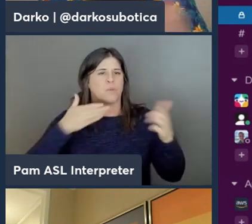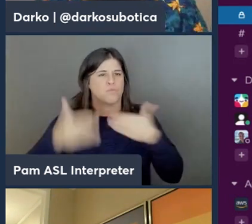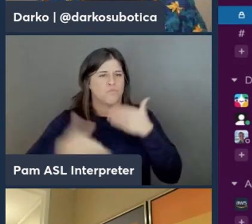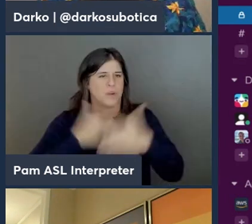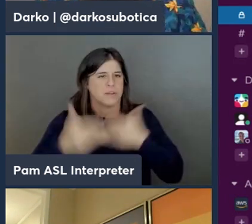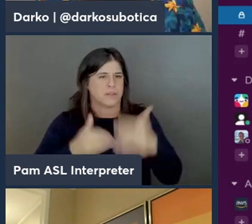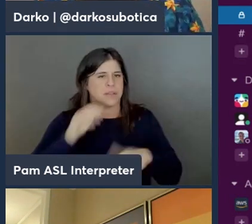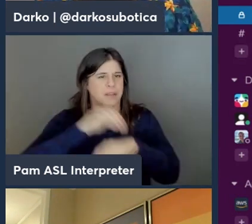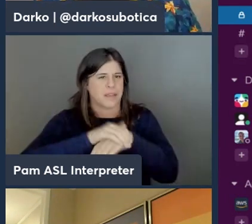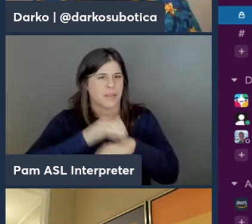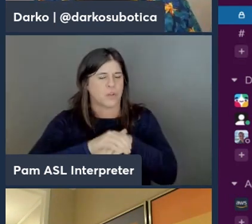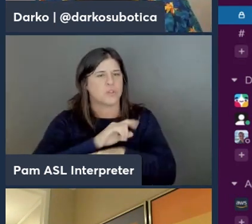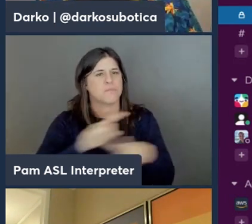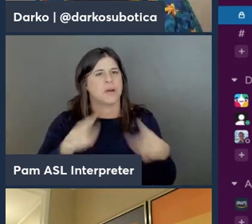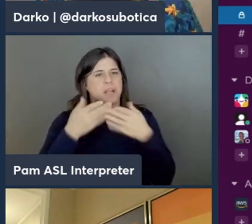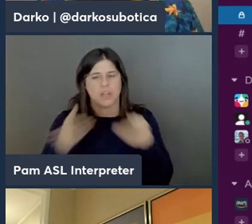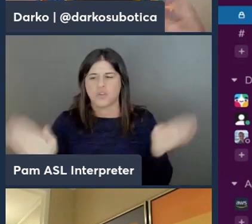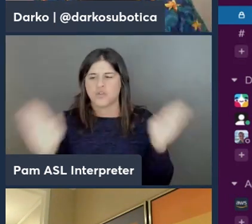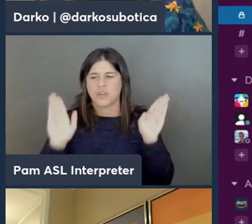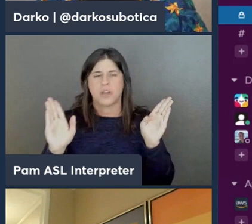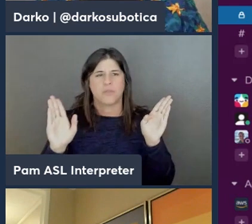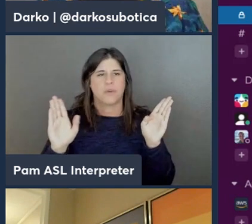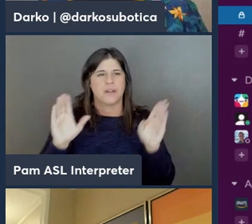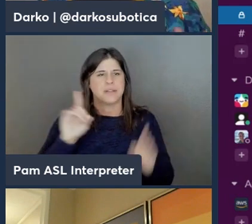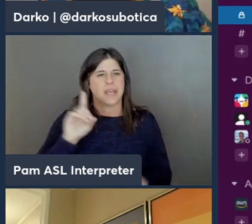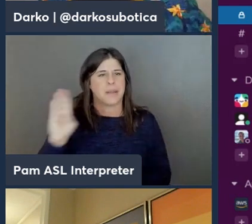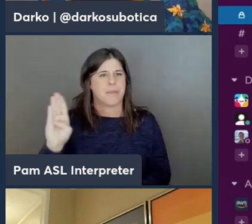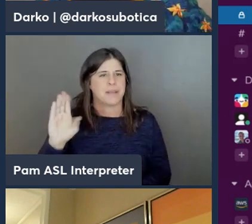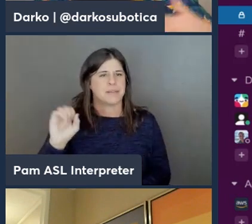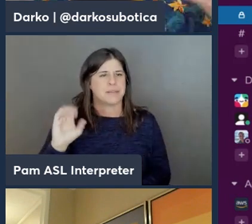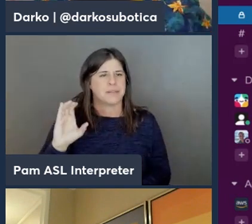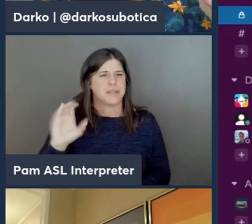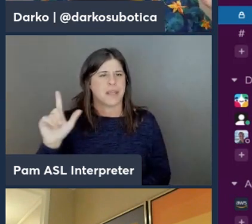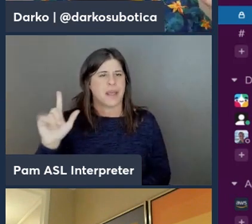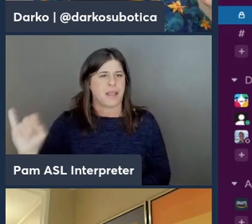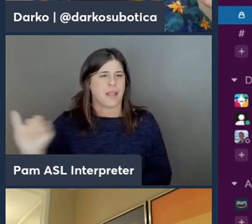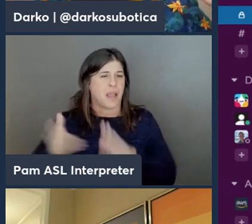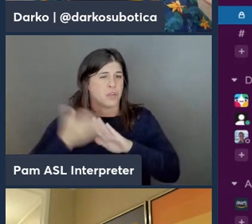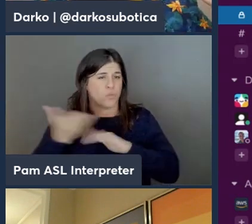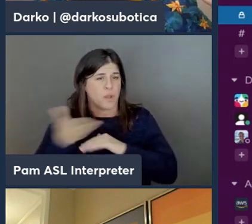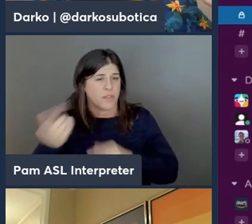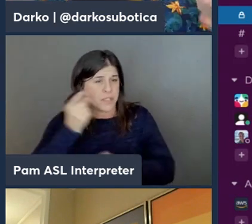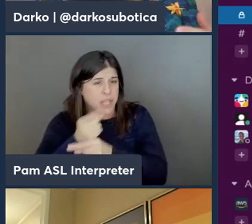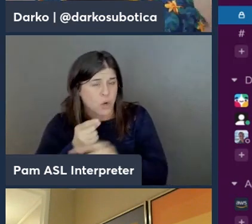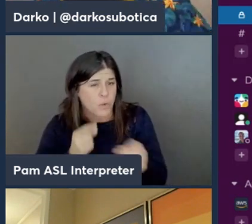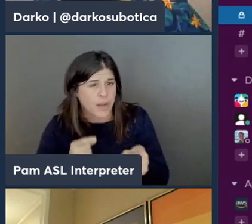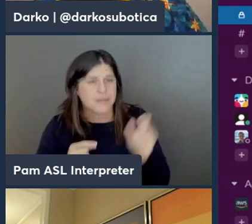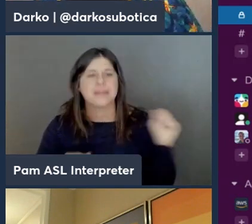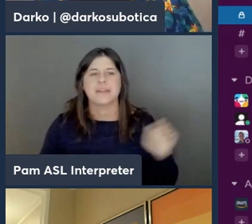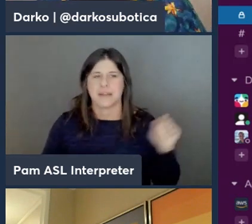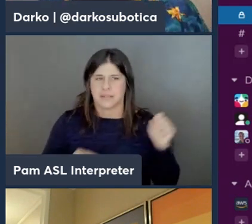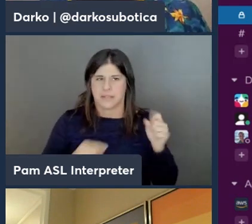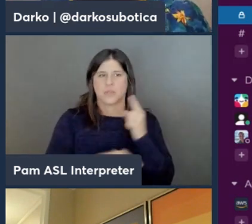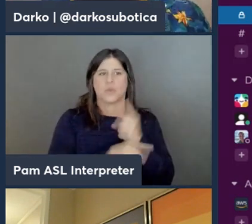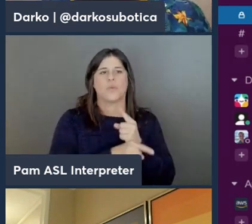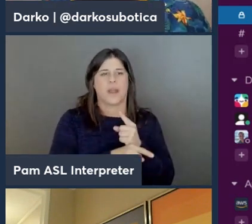it uses database CLI to just run stuff. Right, Is that correct Abhijit? That's correct. So the natural language capacities